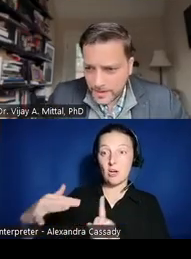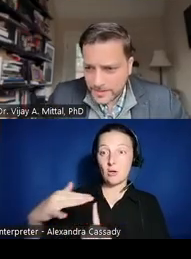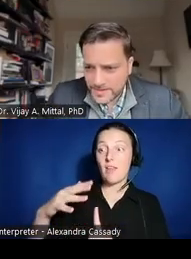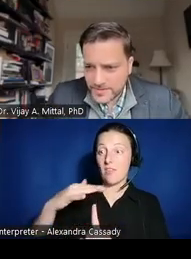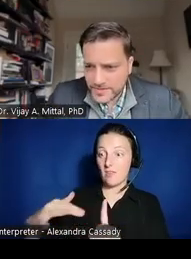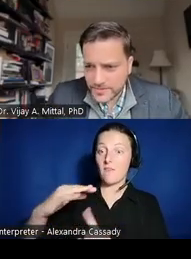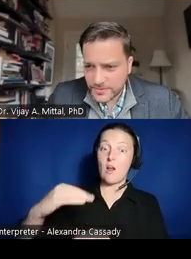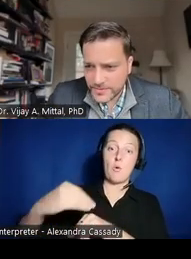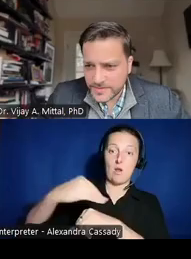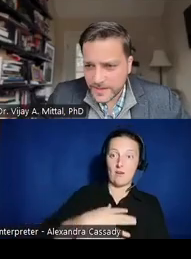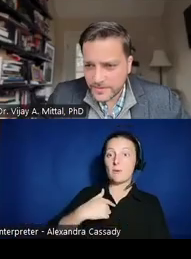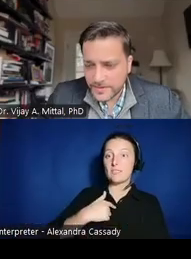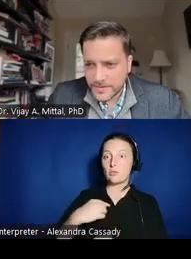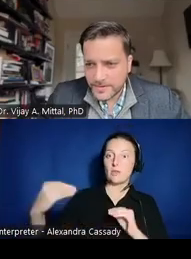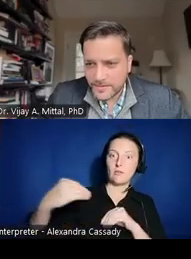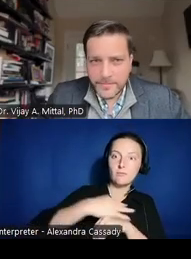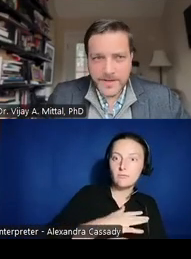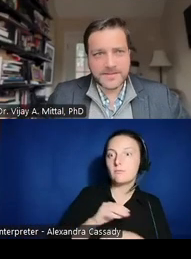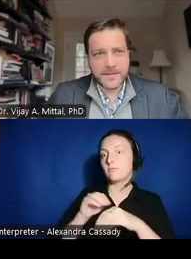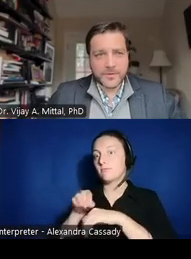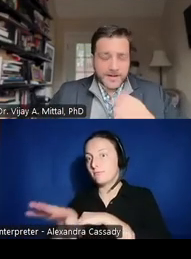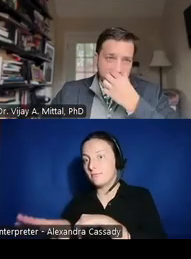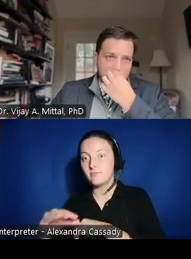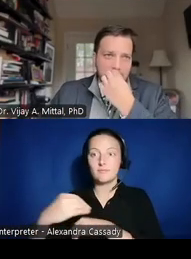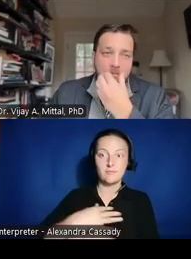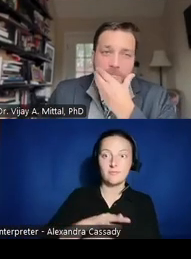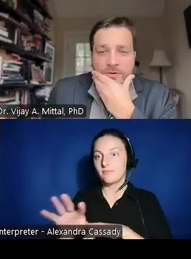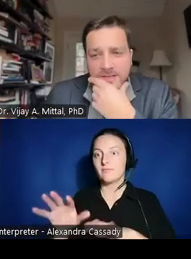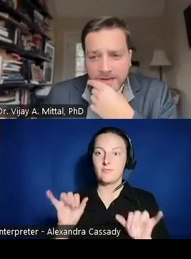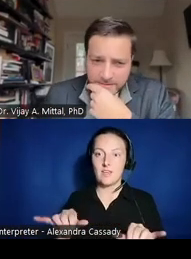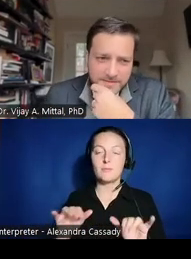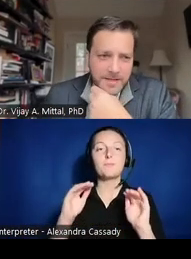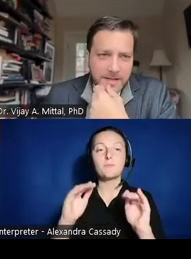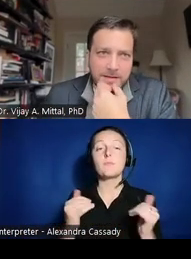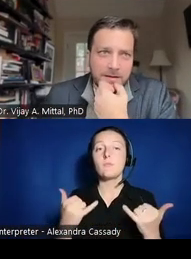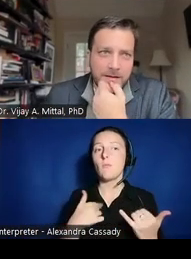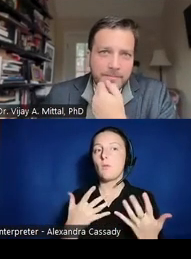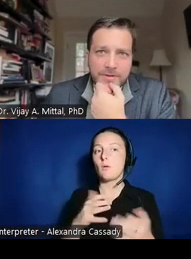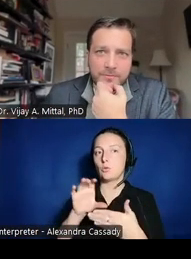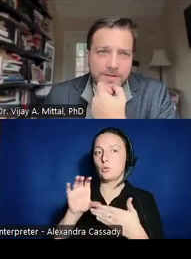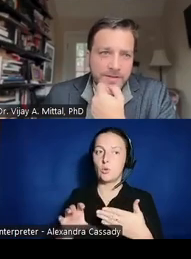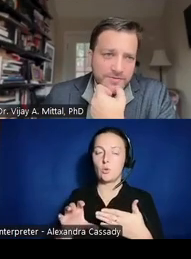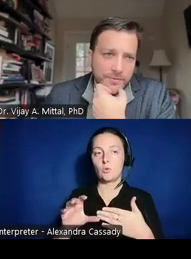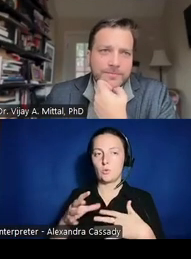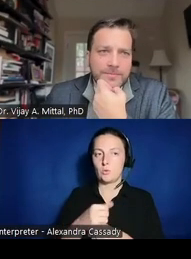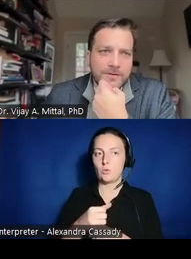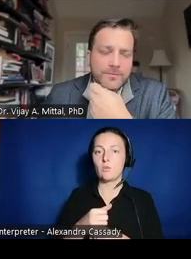I'd like to just close now by summarizing that motor science can um be really useful in a